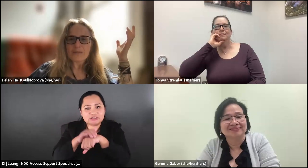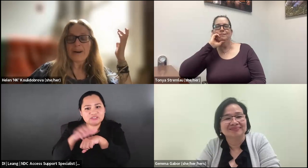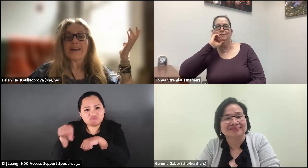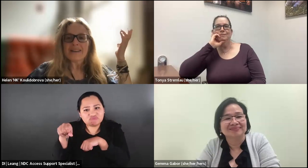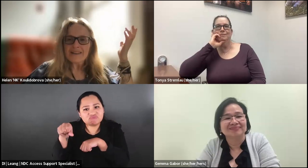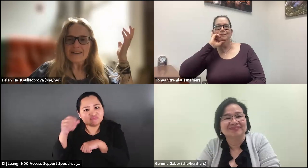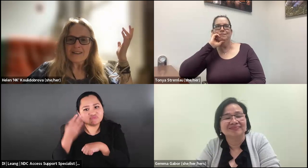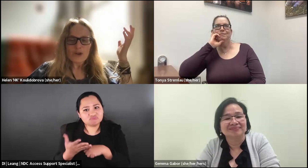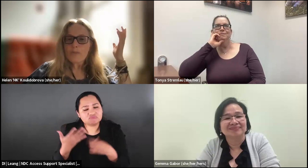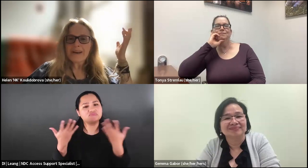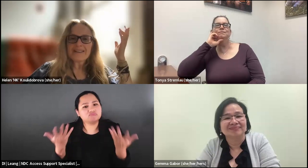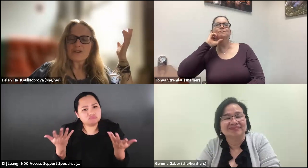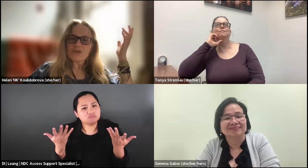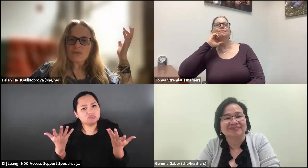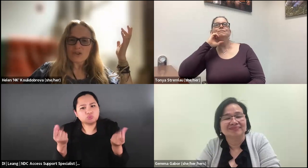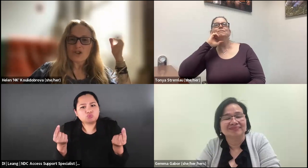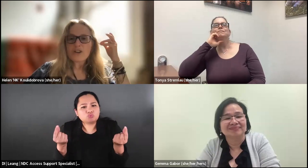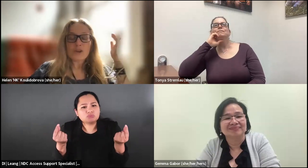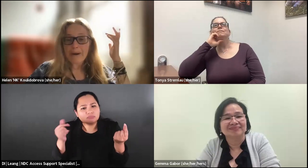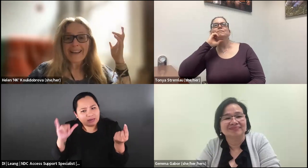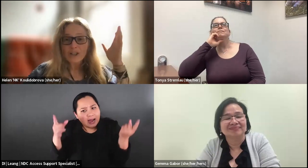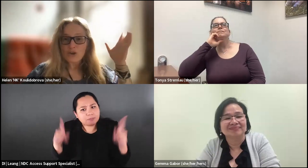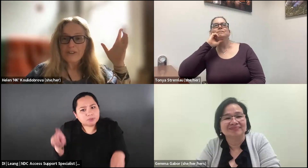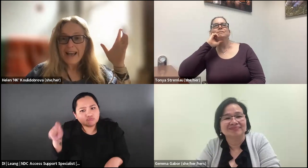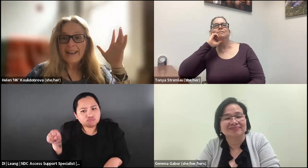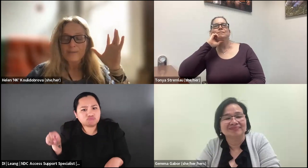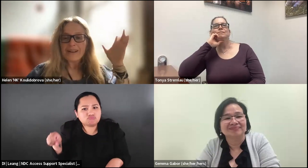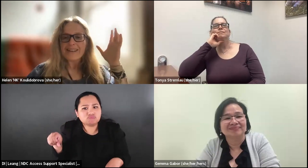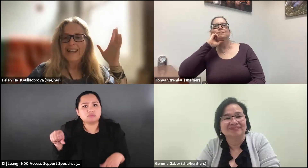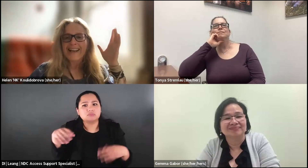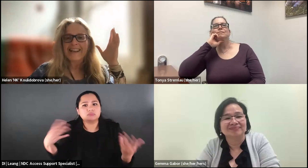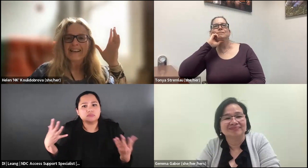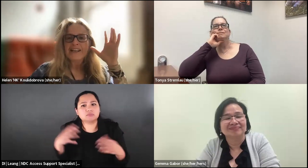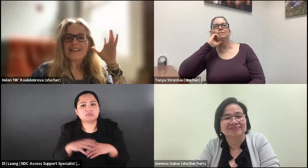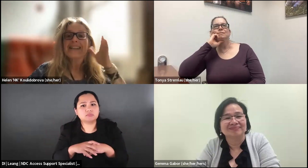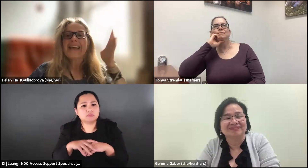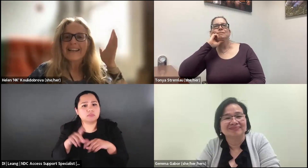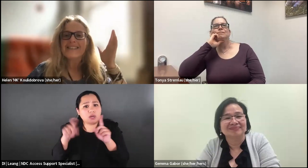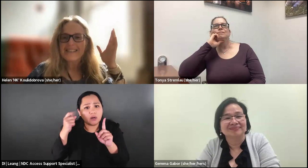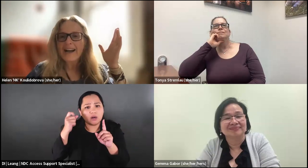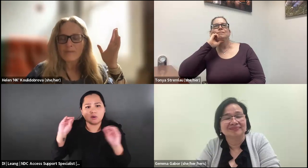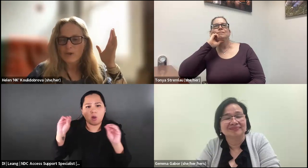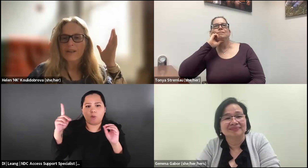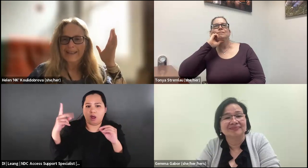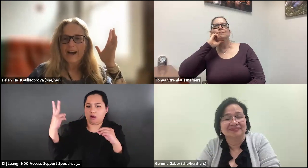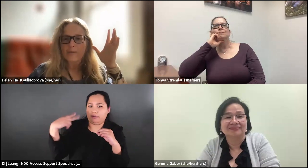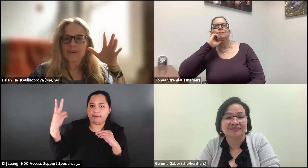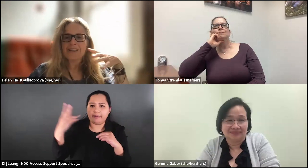But nobody is judging my English over that. But that takes time to clean up.